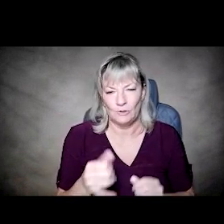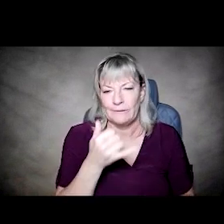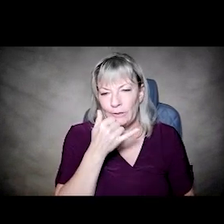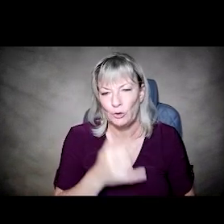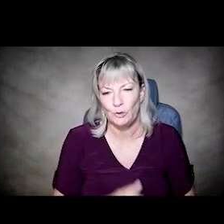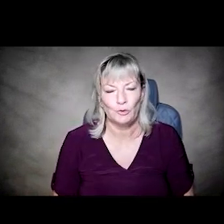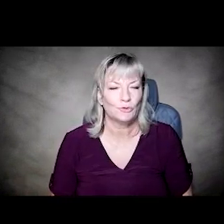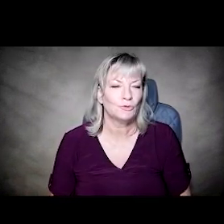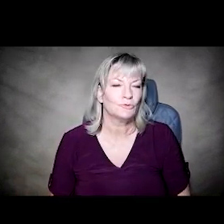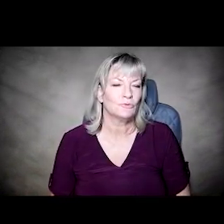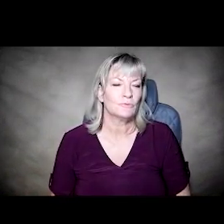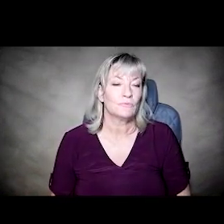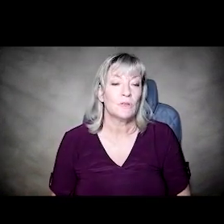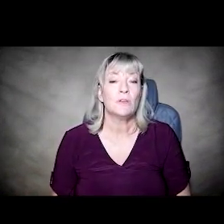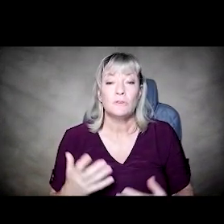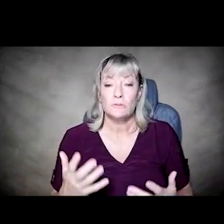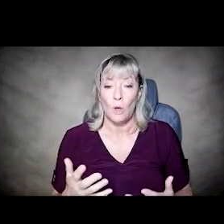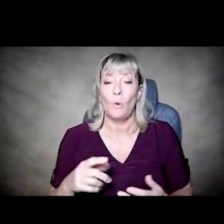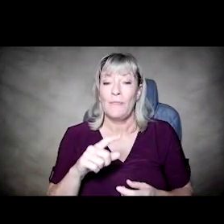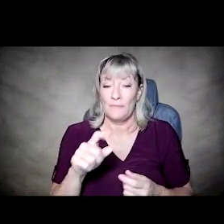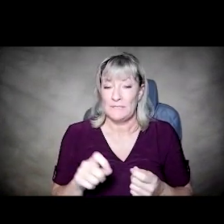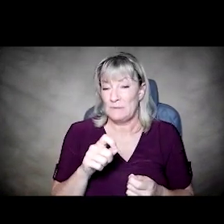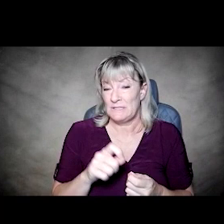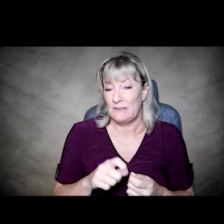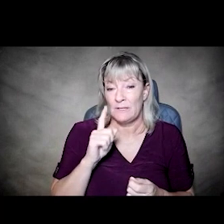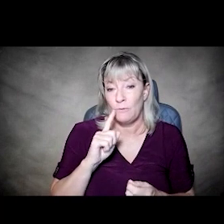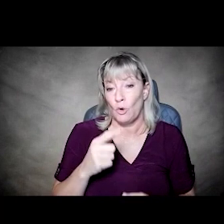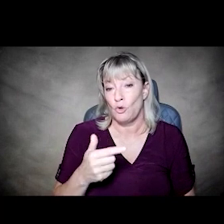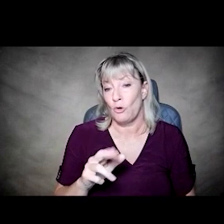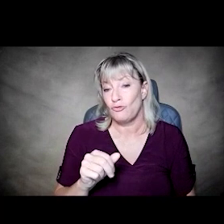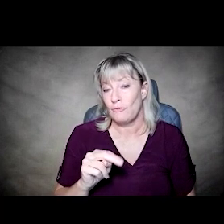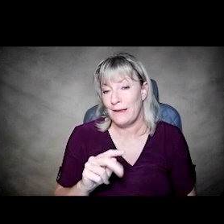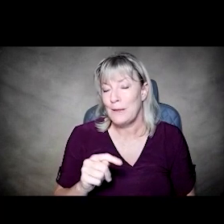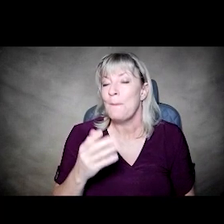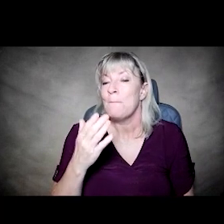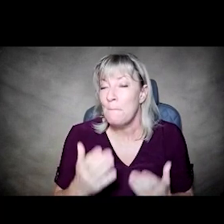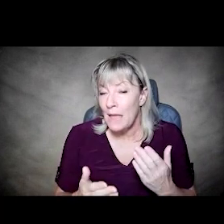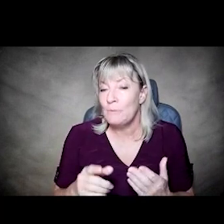Based on the specifics of your grant, you may also need to include American Sign Language